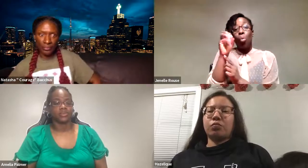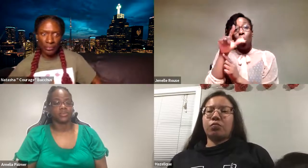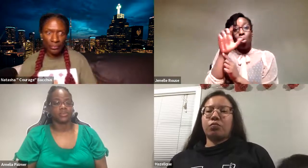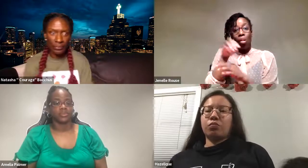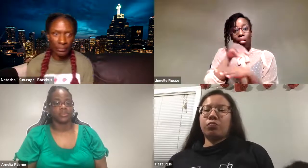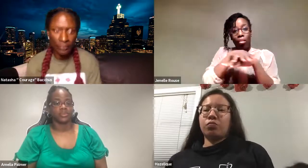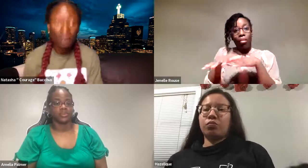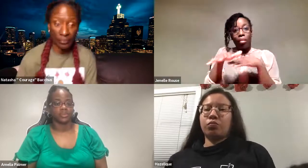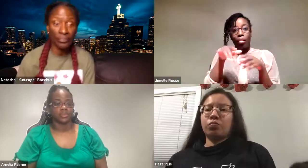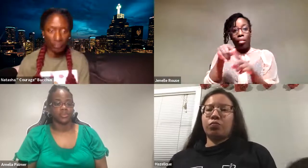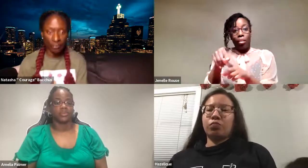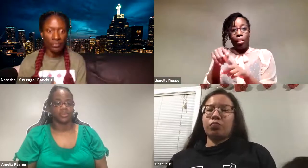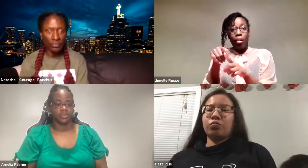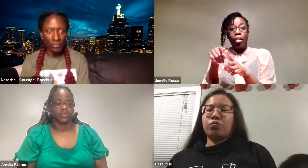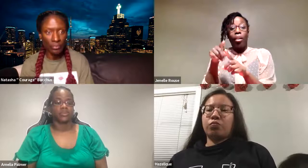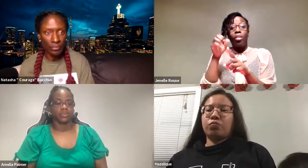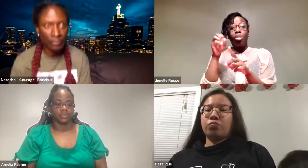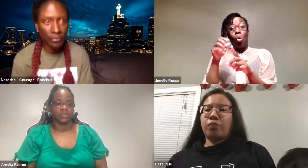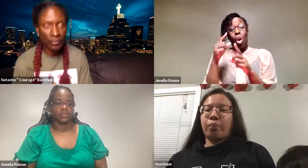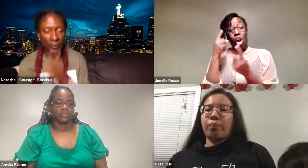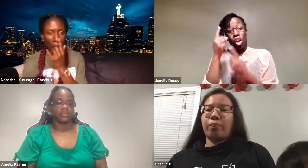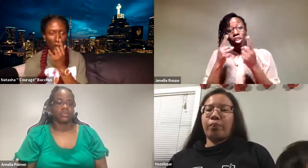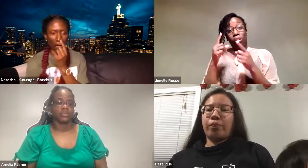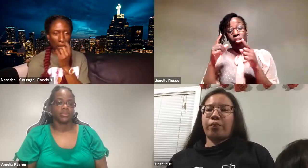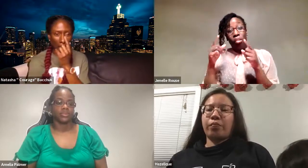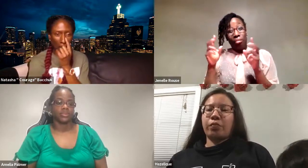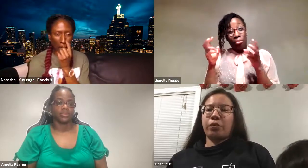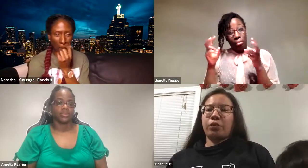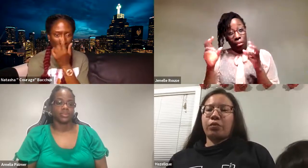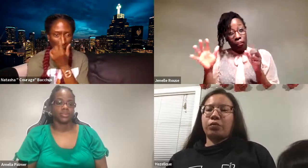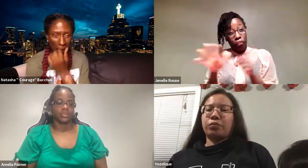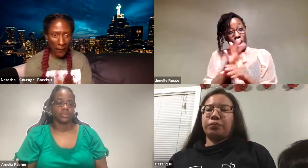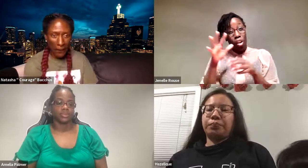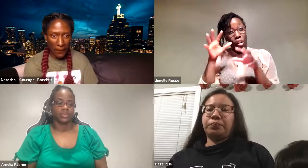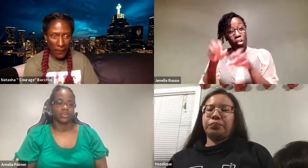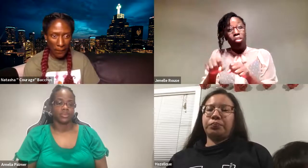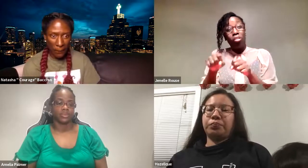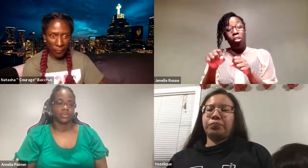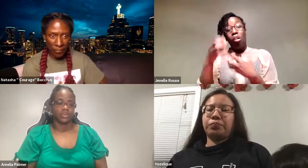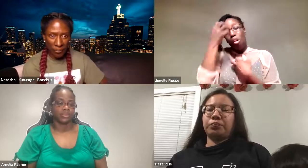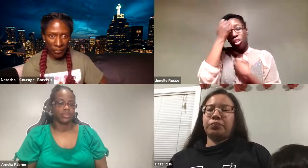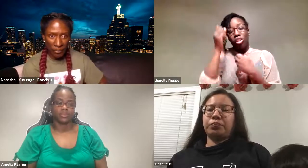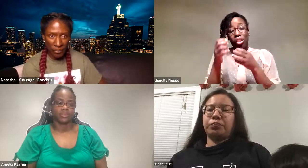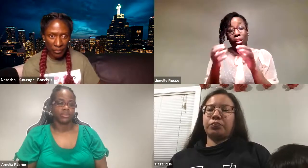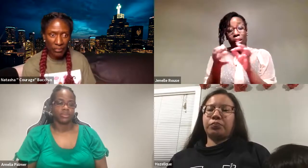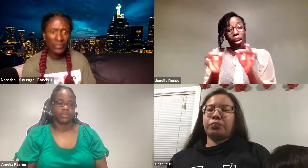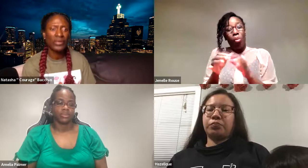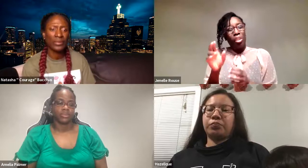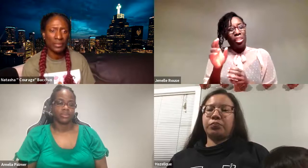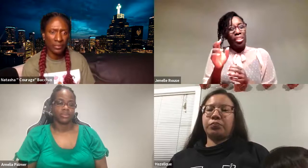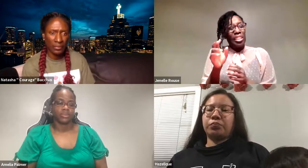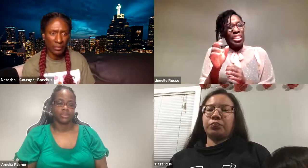and i talked about how creol for example has been influenced in jamaica and how it's been colonized